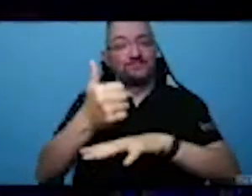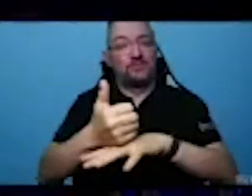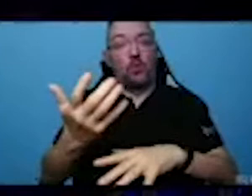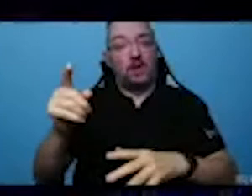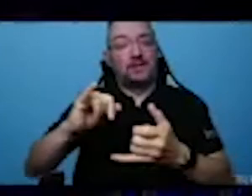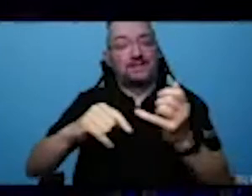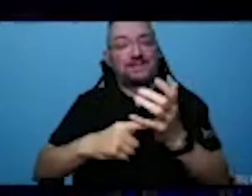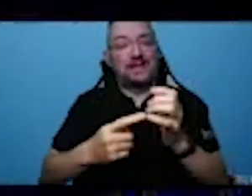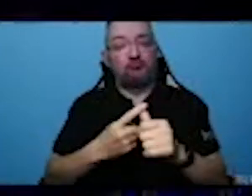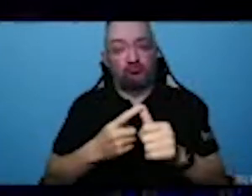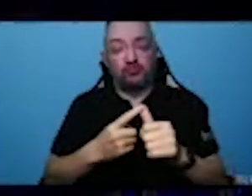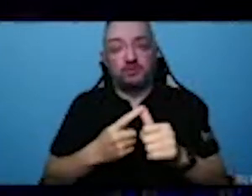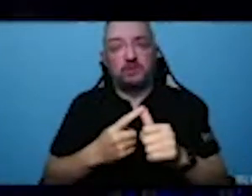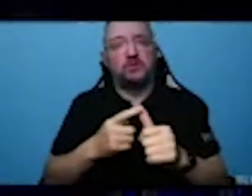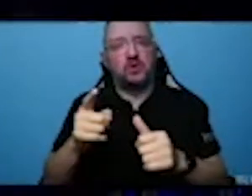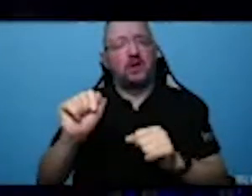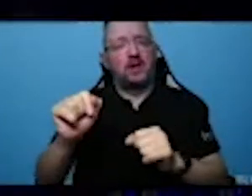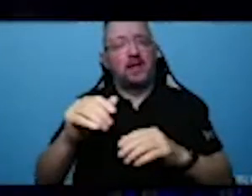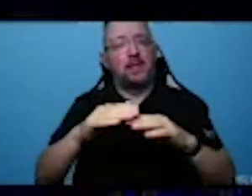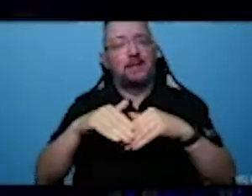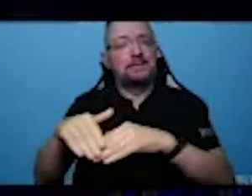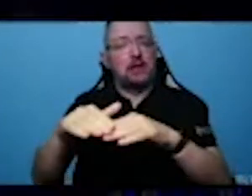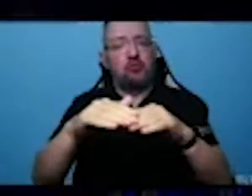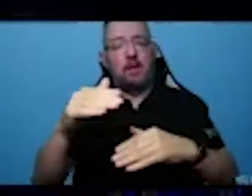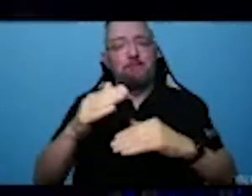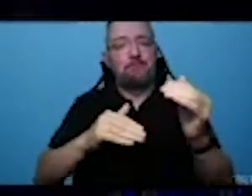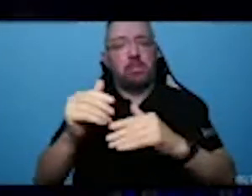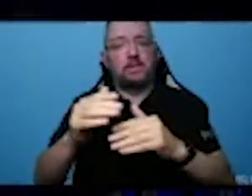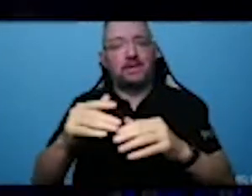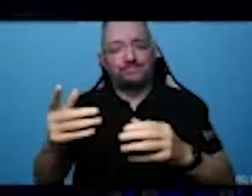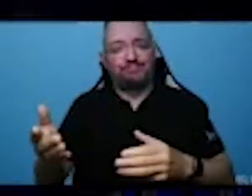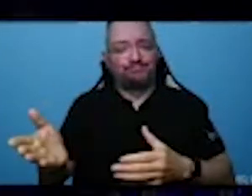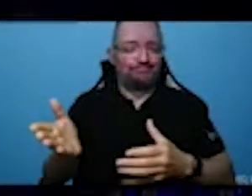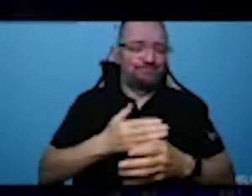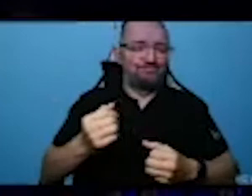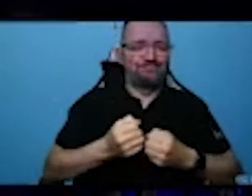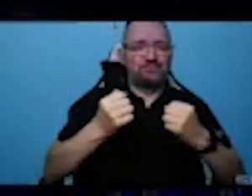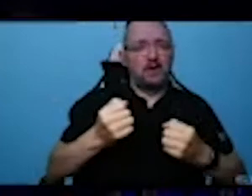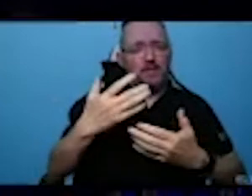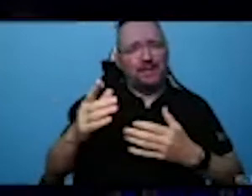Building National Resilience group came up with and how it went about its job. Thank you, Jim.